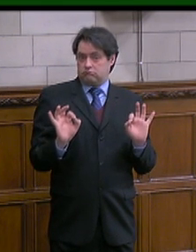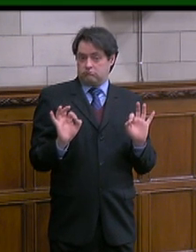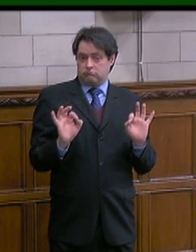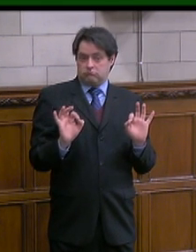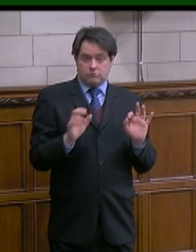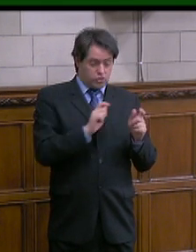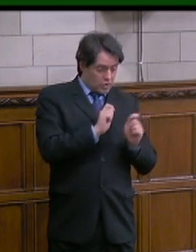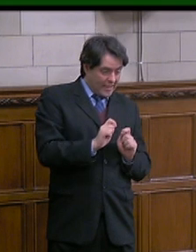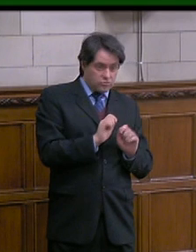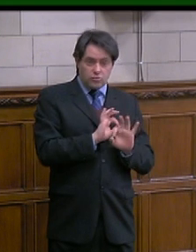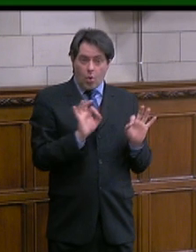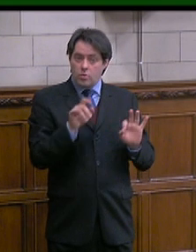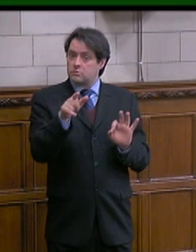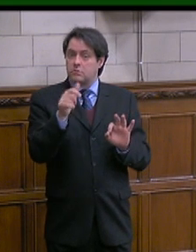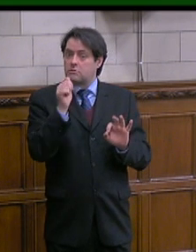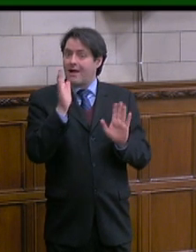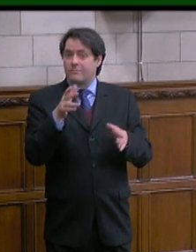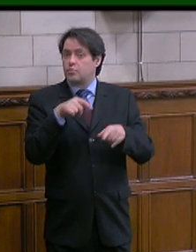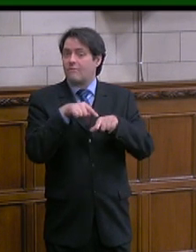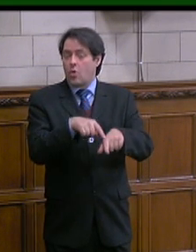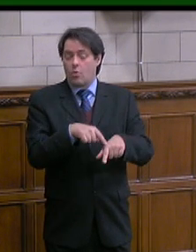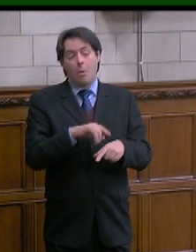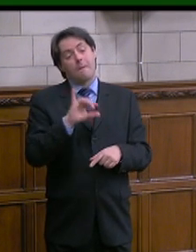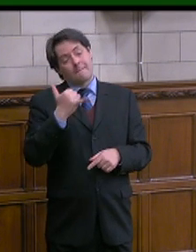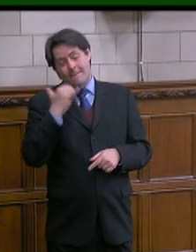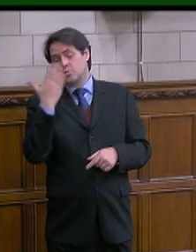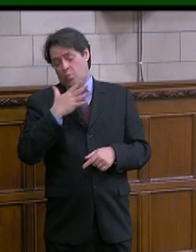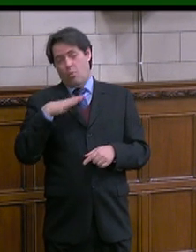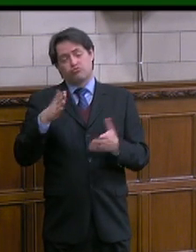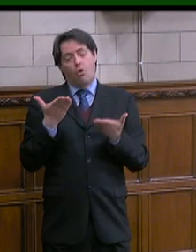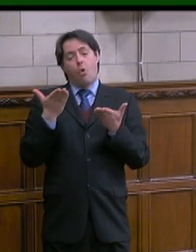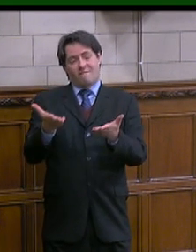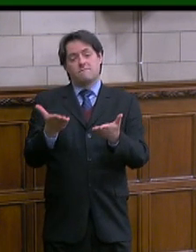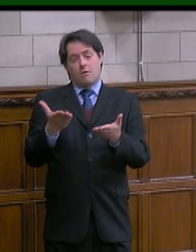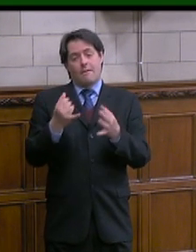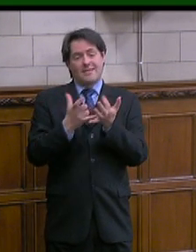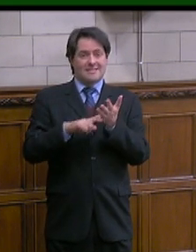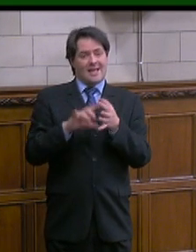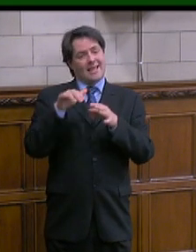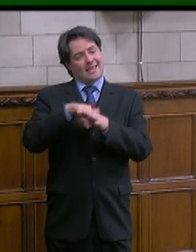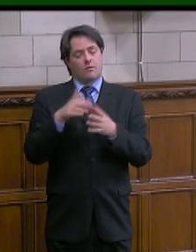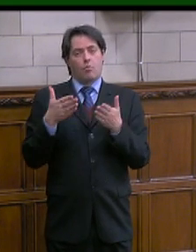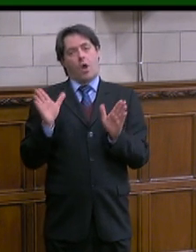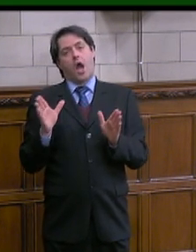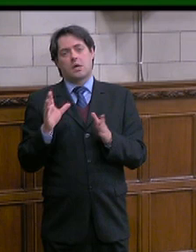it or not. Schools may choose to offer BSL as part of their wider school curriculum, or as part